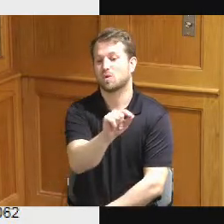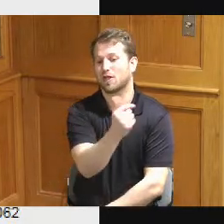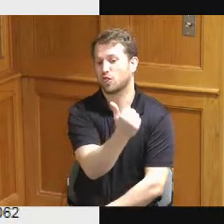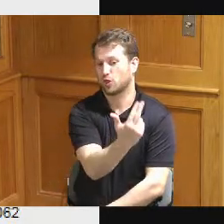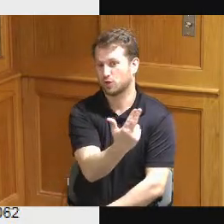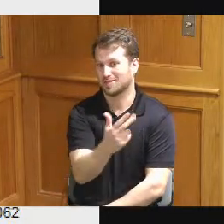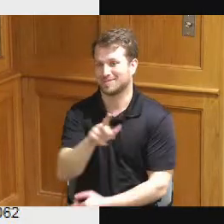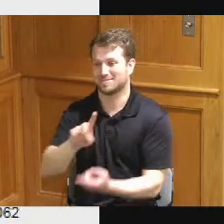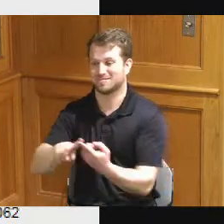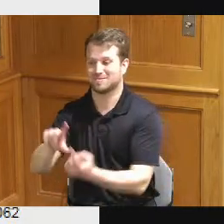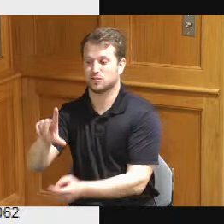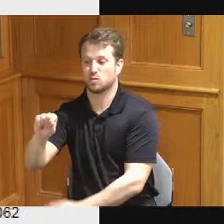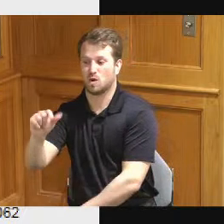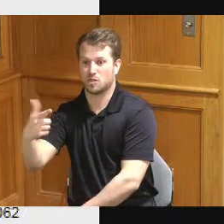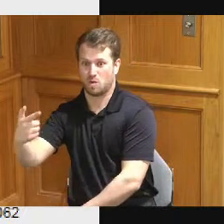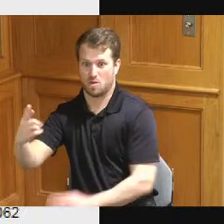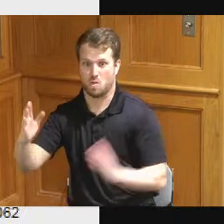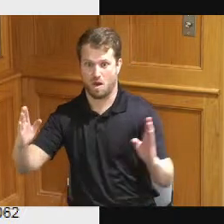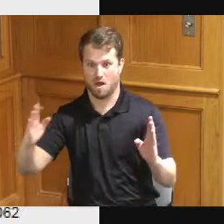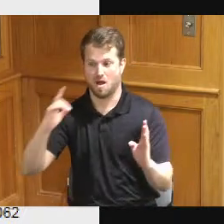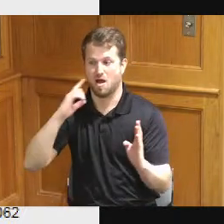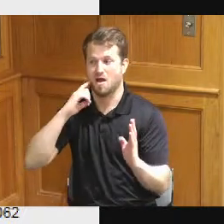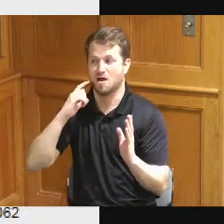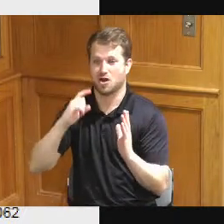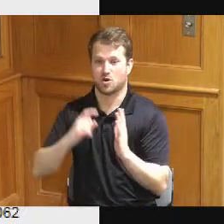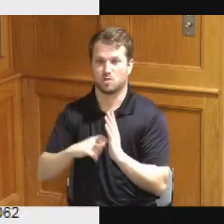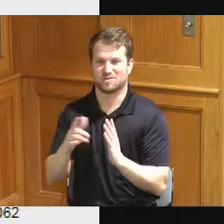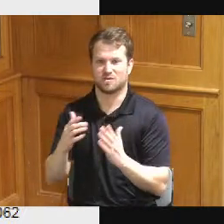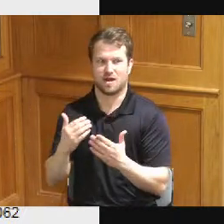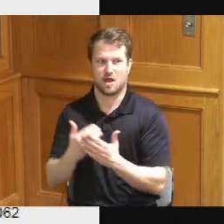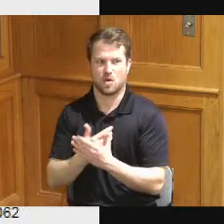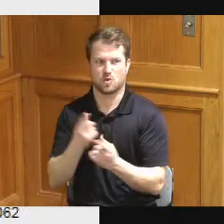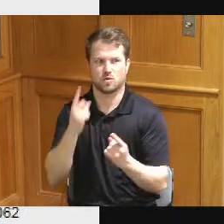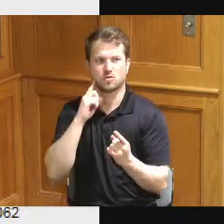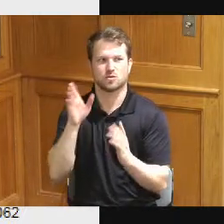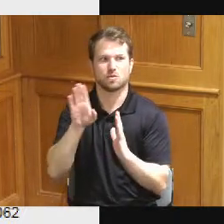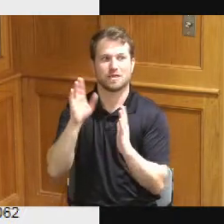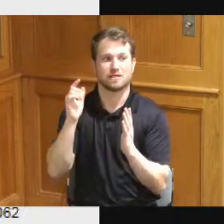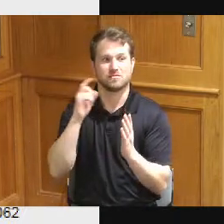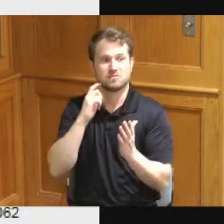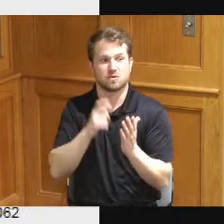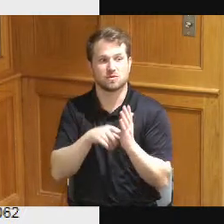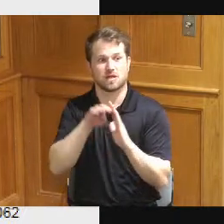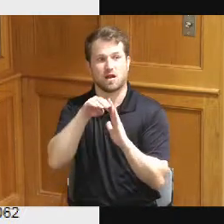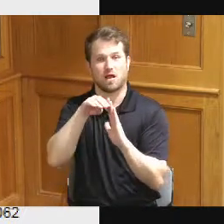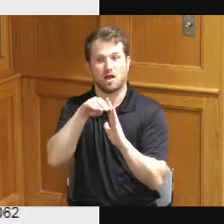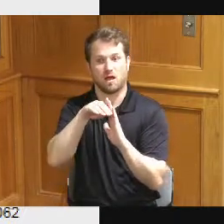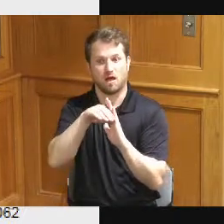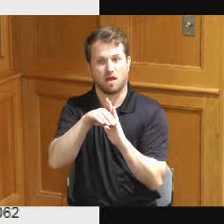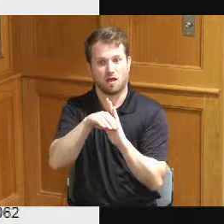can see a unfortunately gradual but steady decline that we have seen the 2022 number is